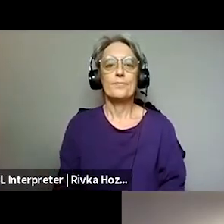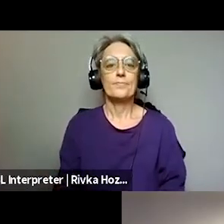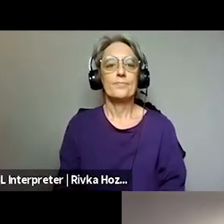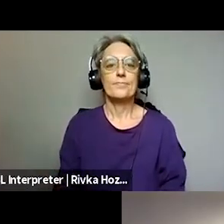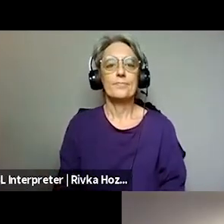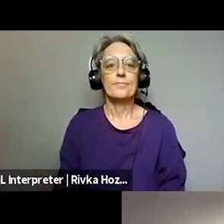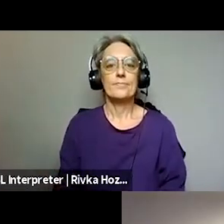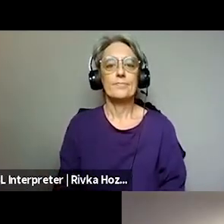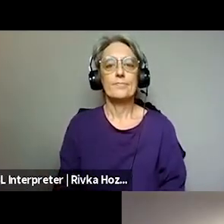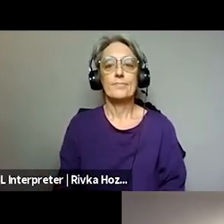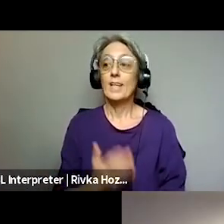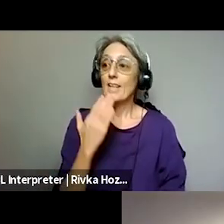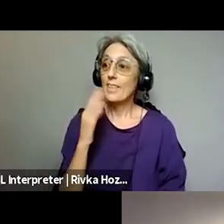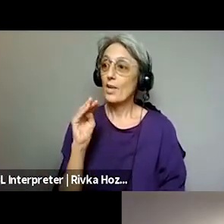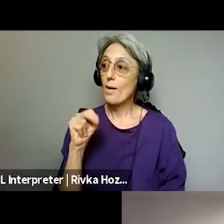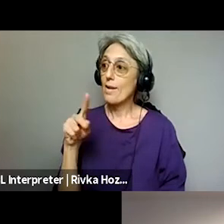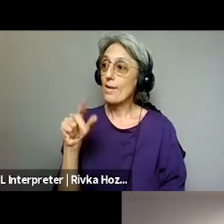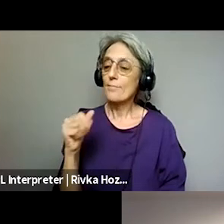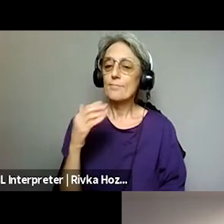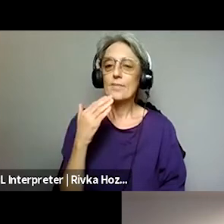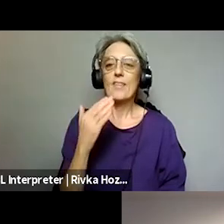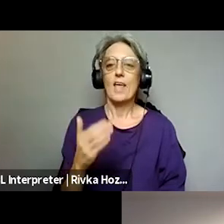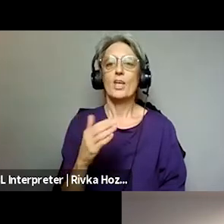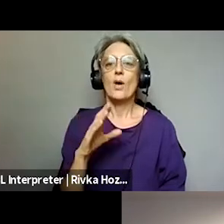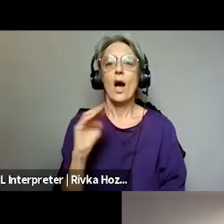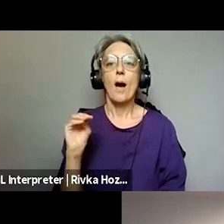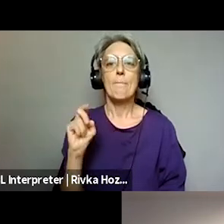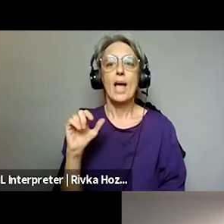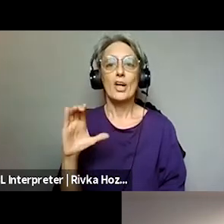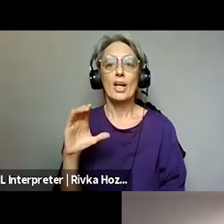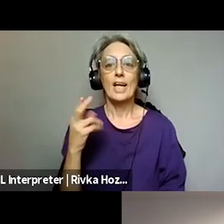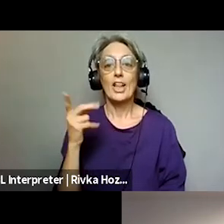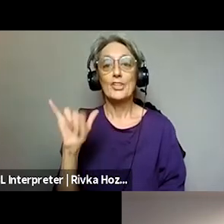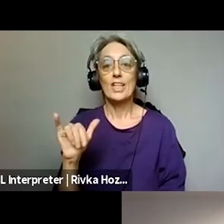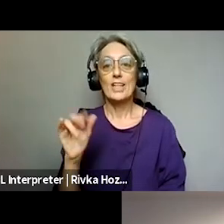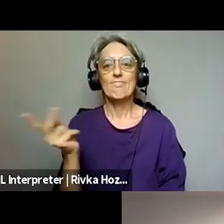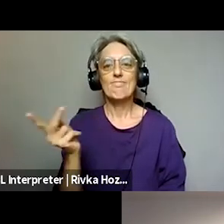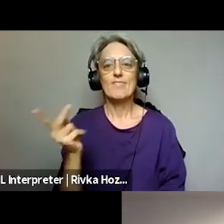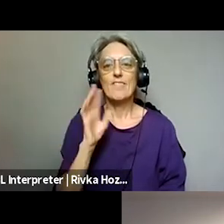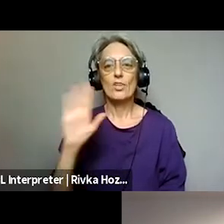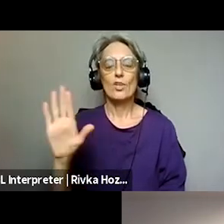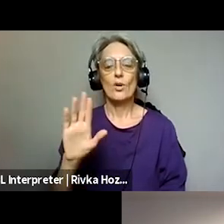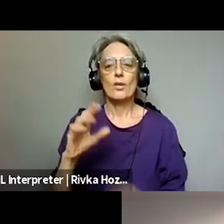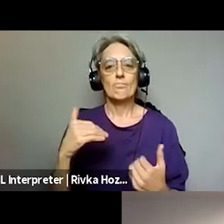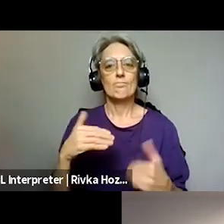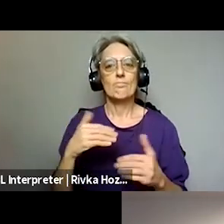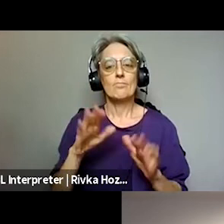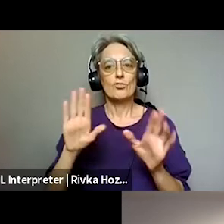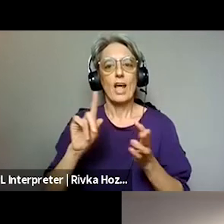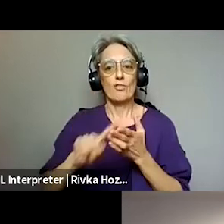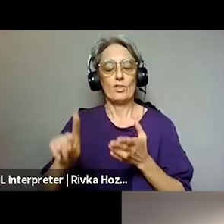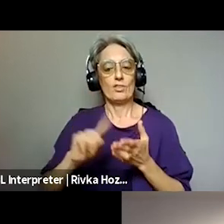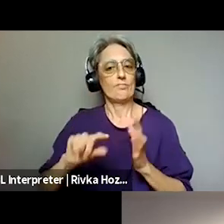Thank you Monika and thank you Eric and Hilary for your really impressive work. It’s informative